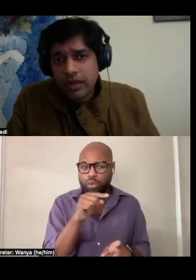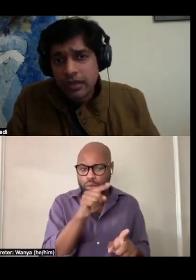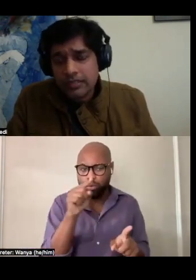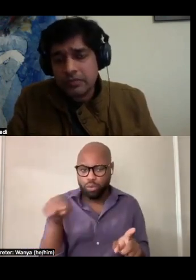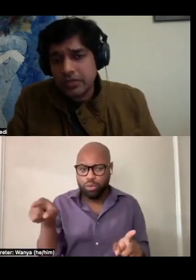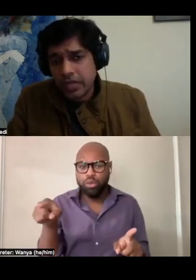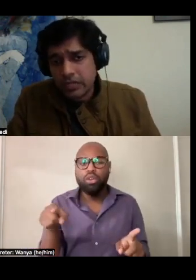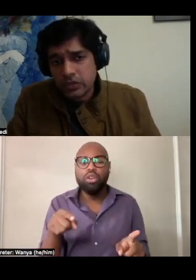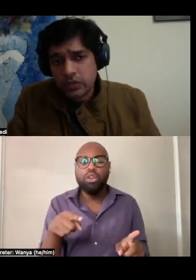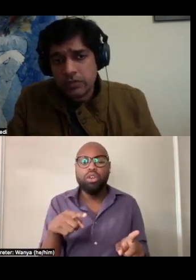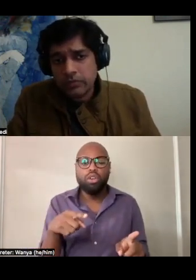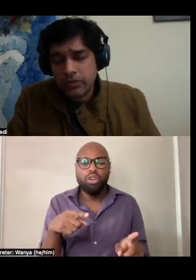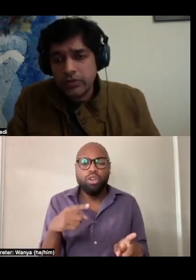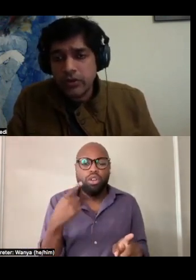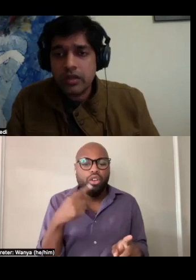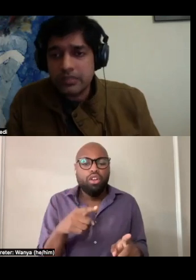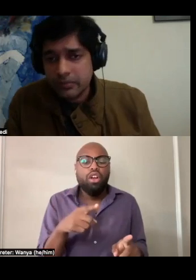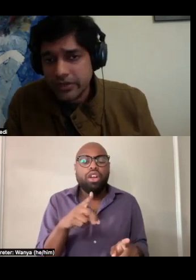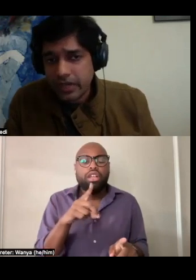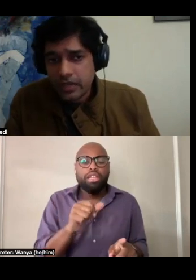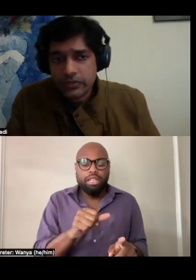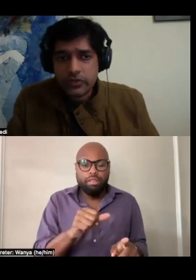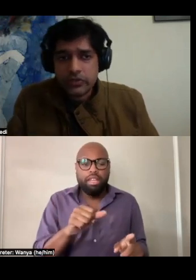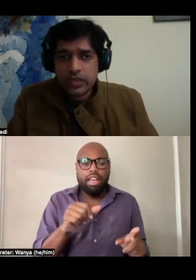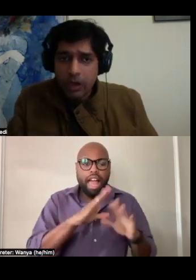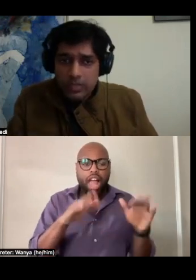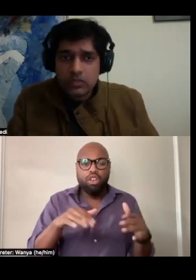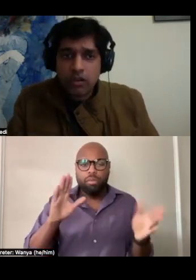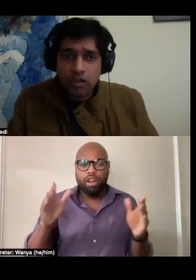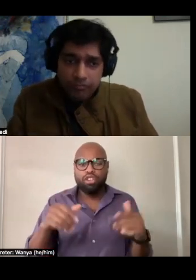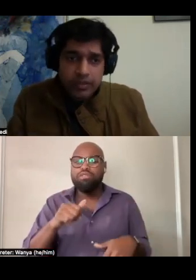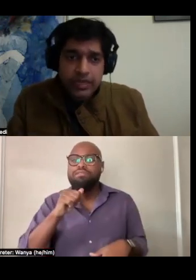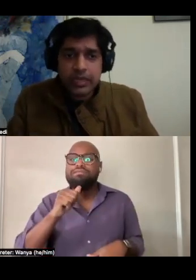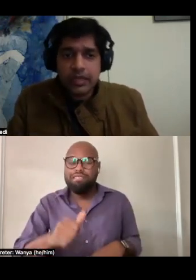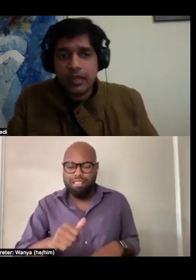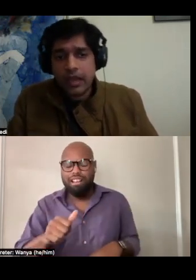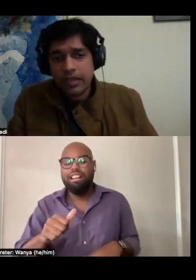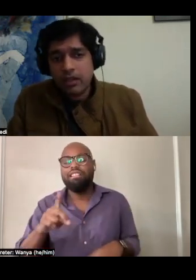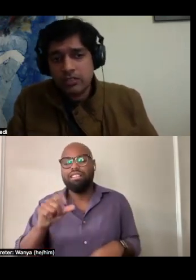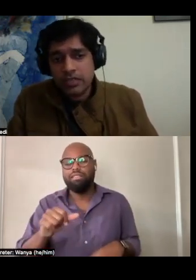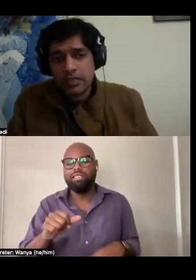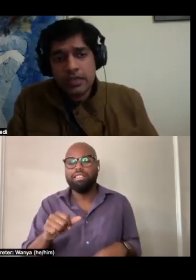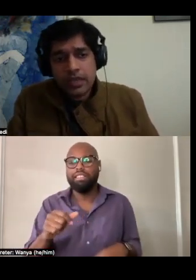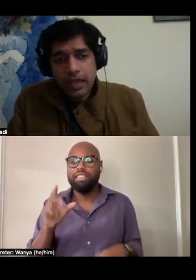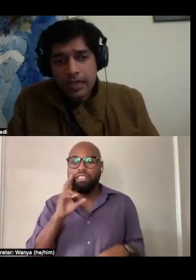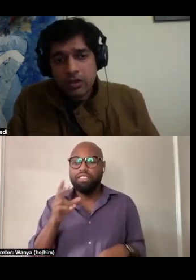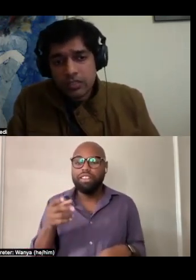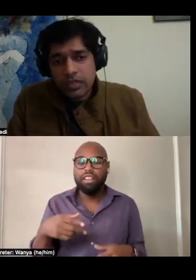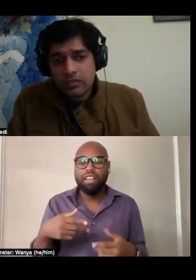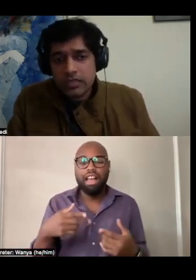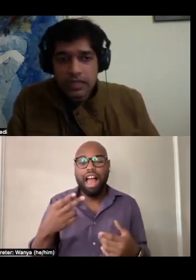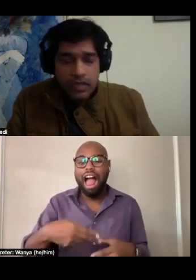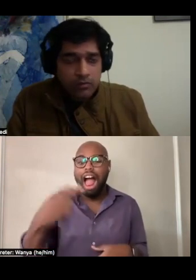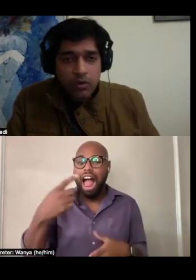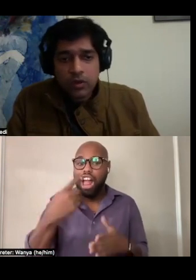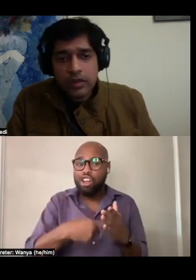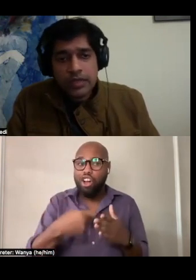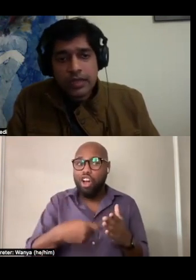disability households compared to non disability households. So the odds of being in a high housing, high-cost housing are more.